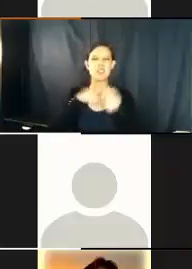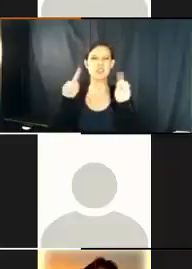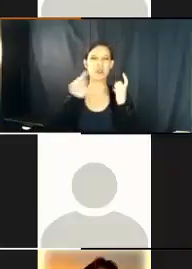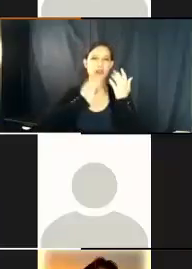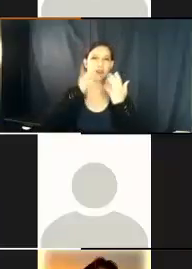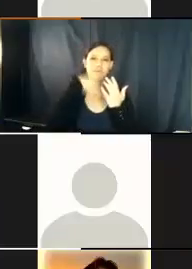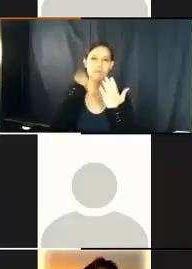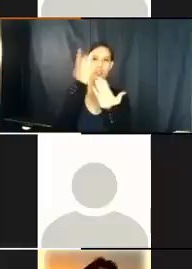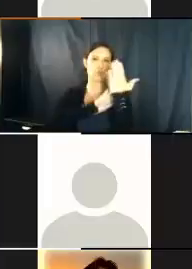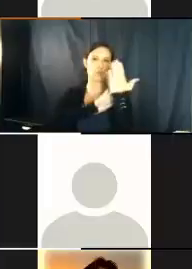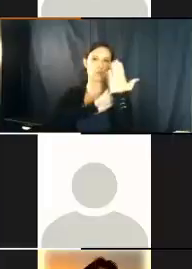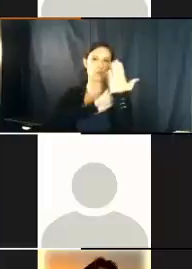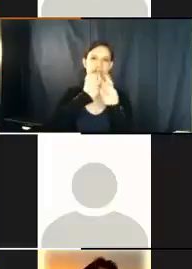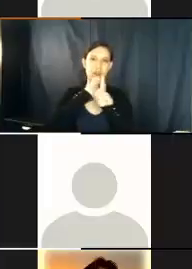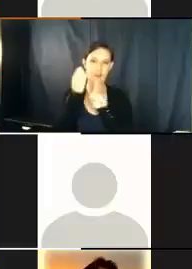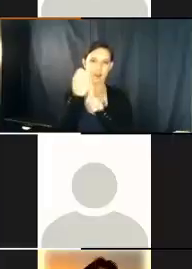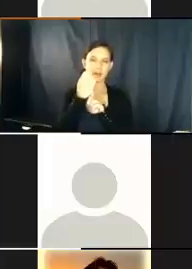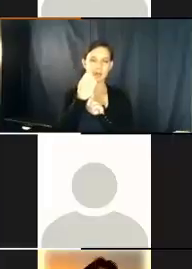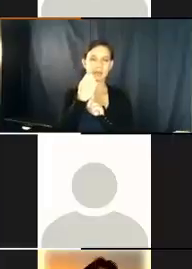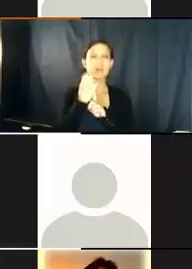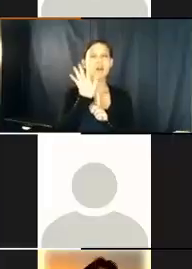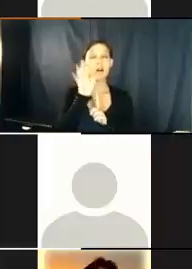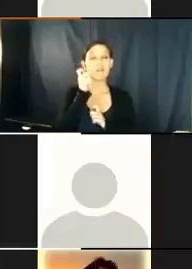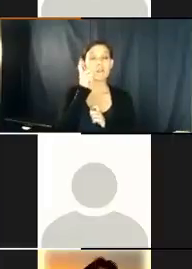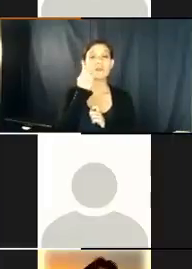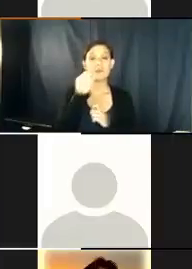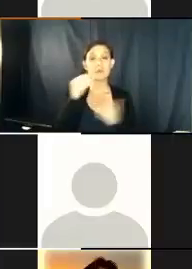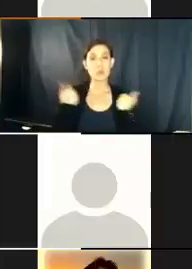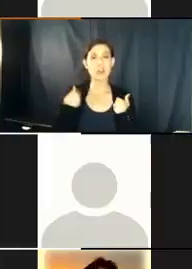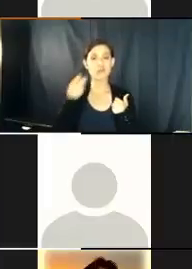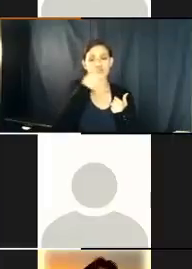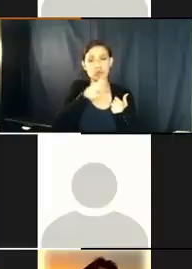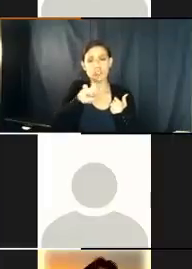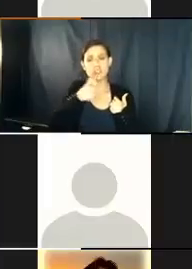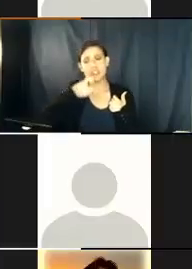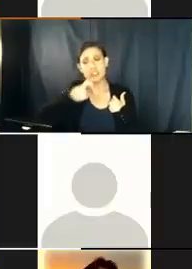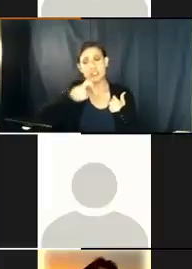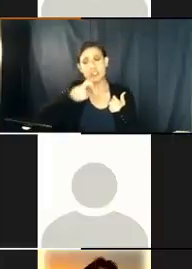Although we do create transitions in a face-to-face environment you know to keep students interested in learning.